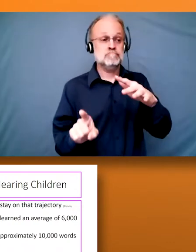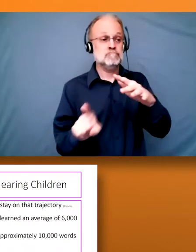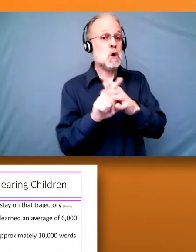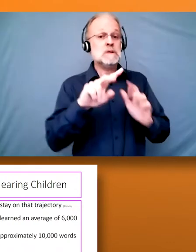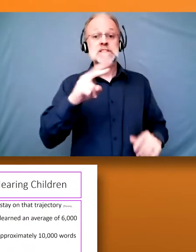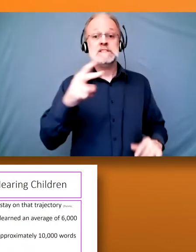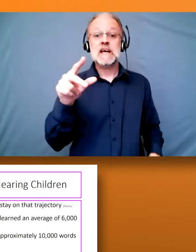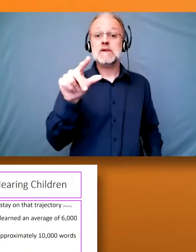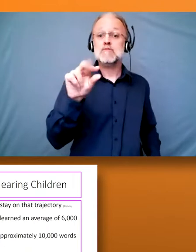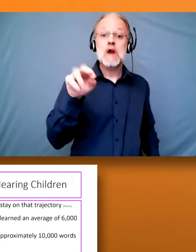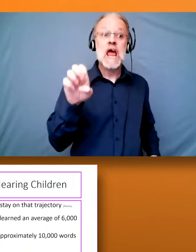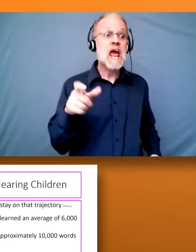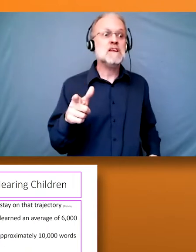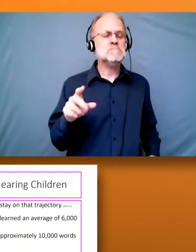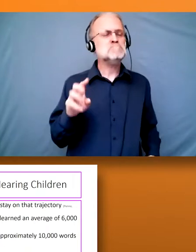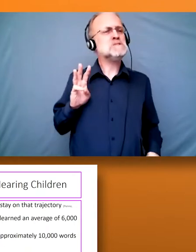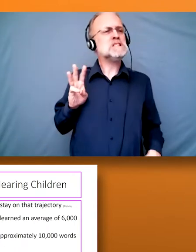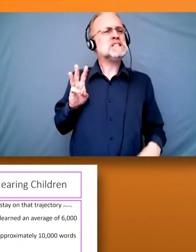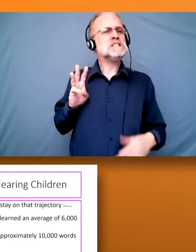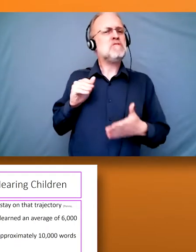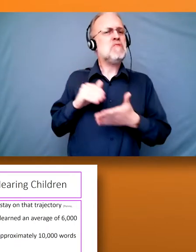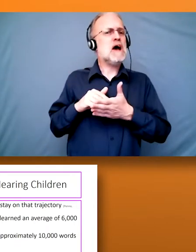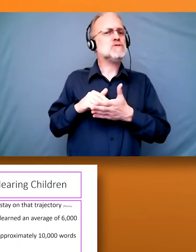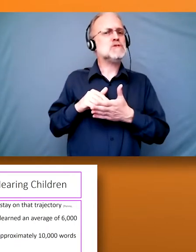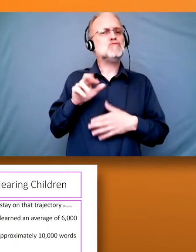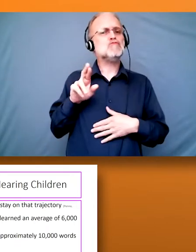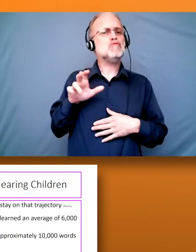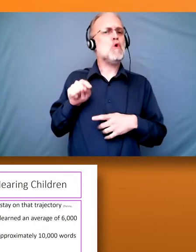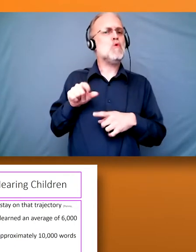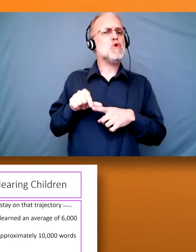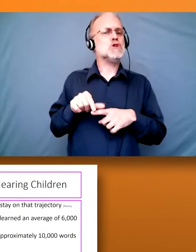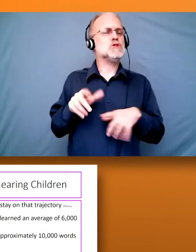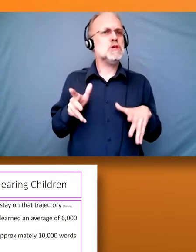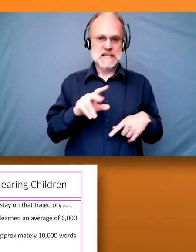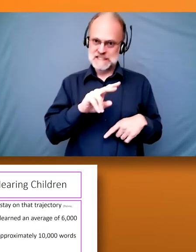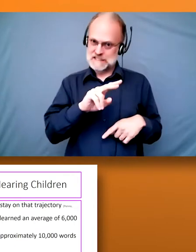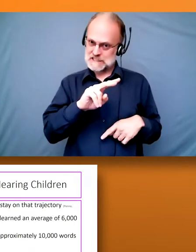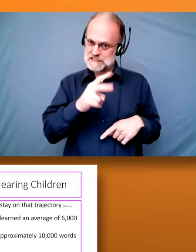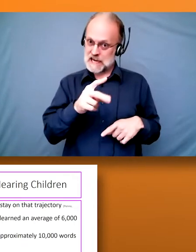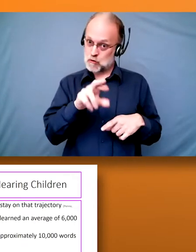they've got about 6,000 root words to work from. And that's a big part of-- because second grade is